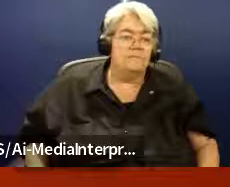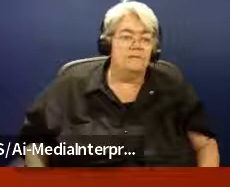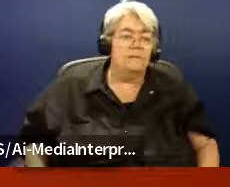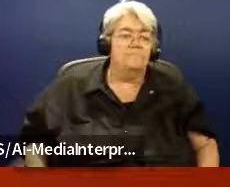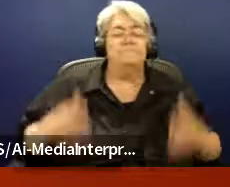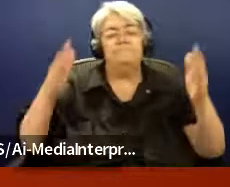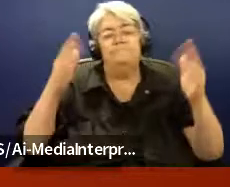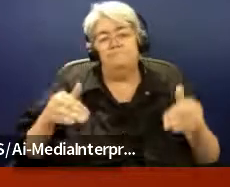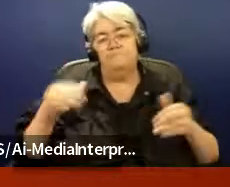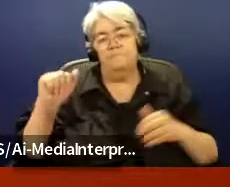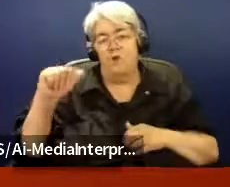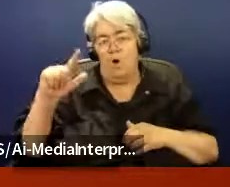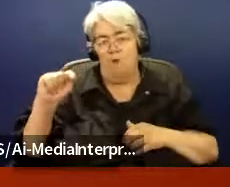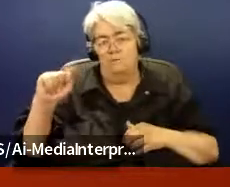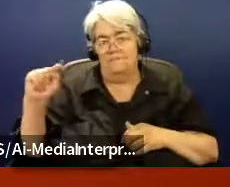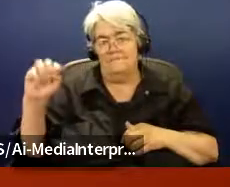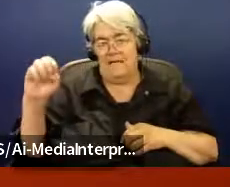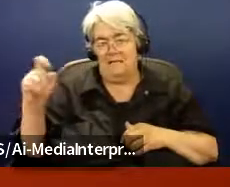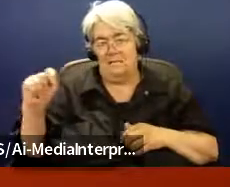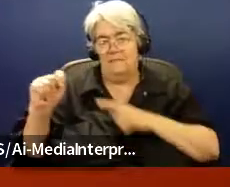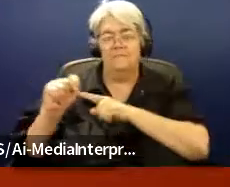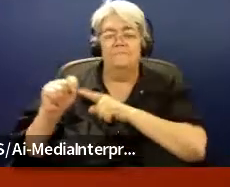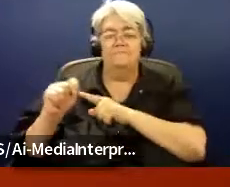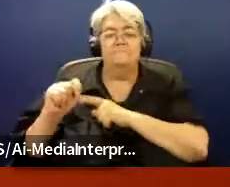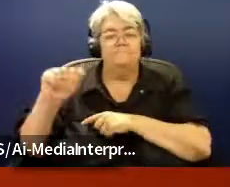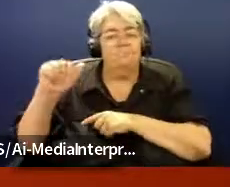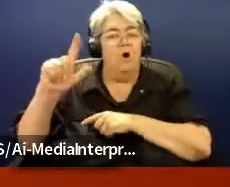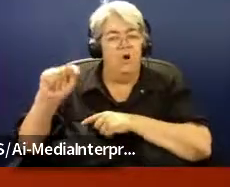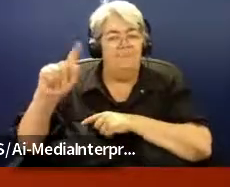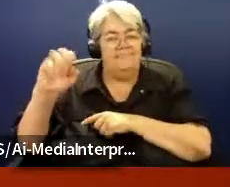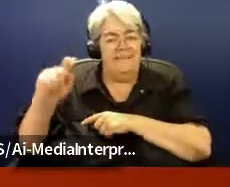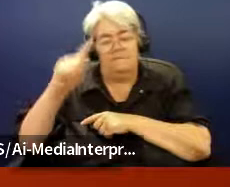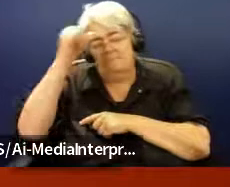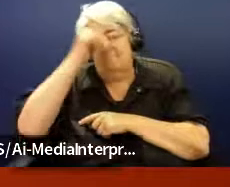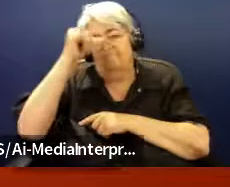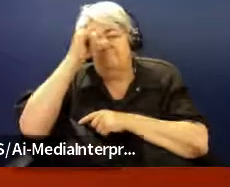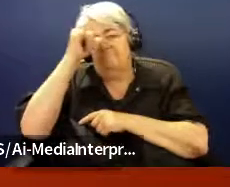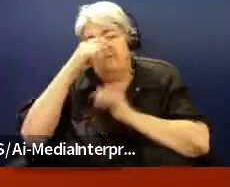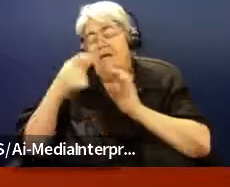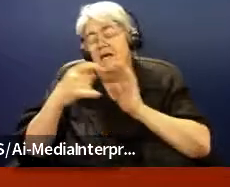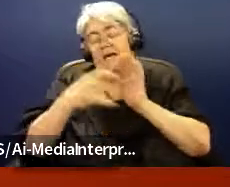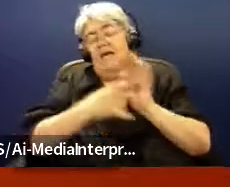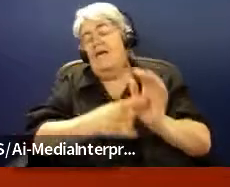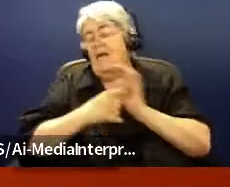(unknown term) or some other type of alert within that application.